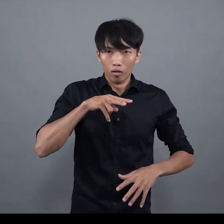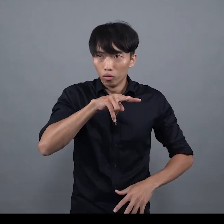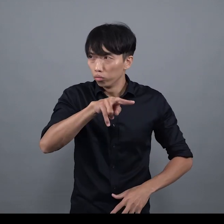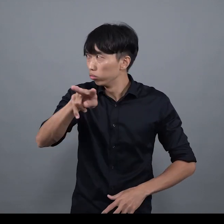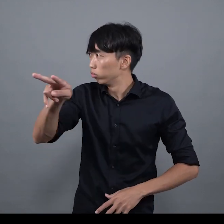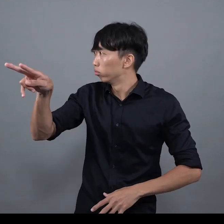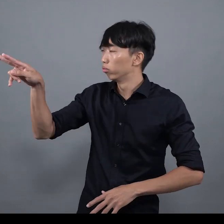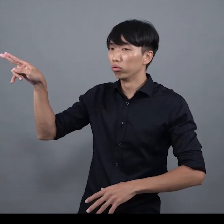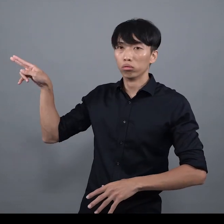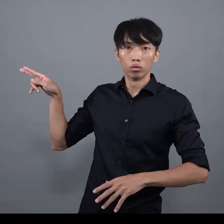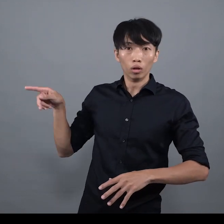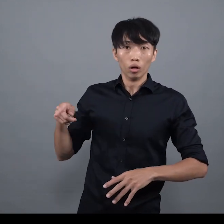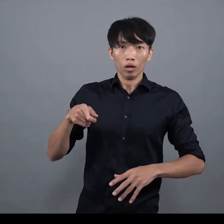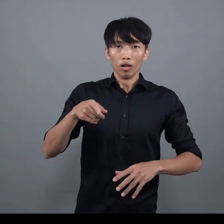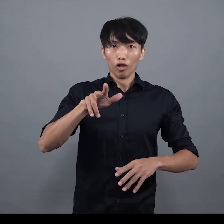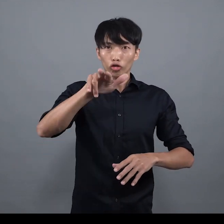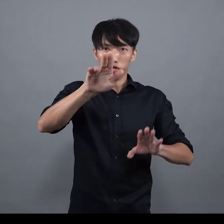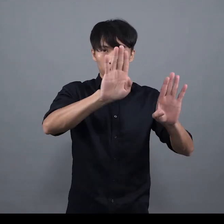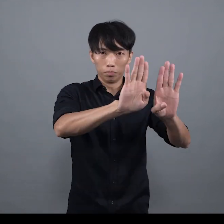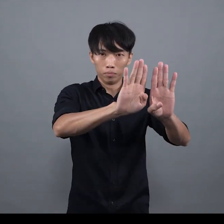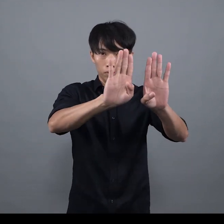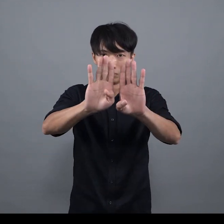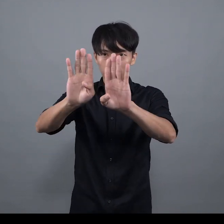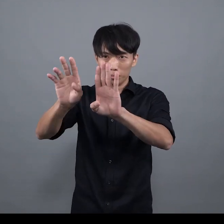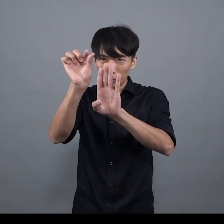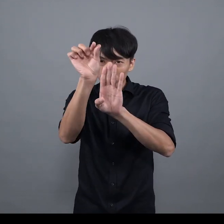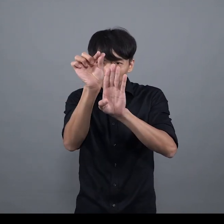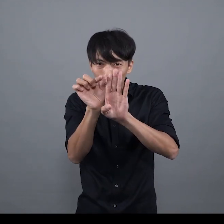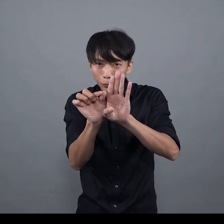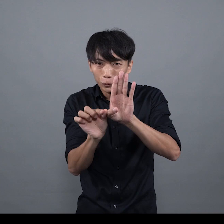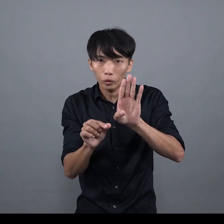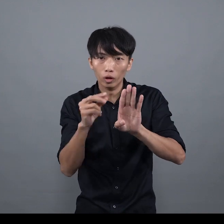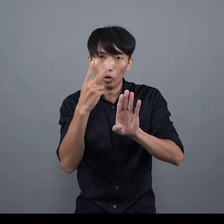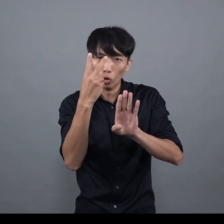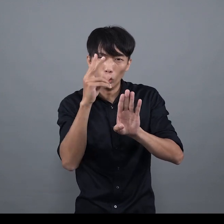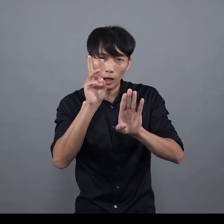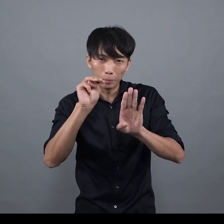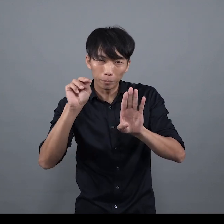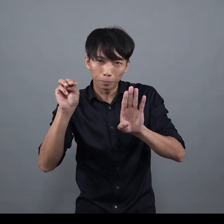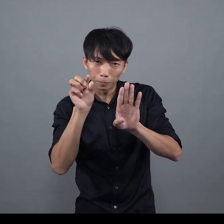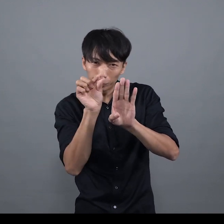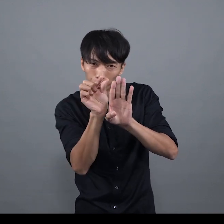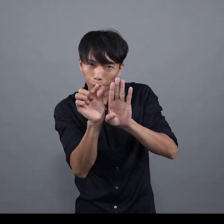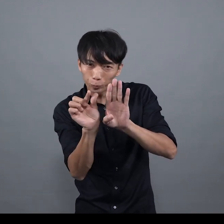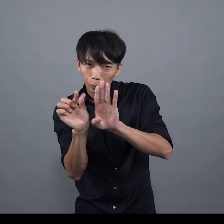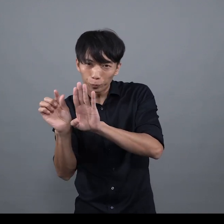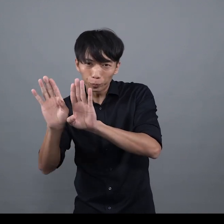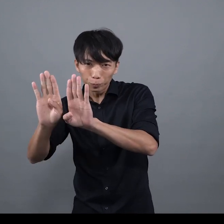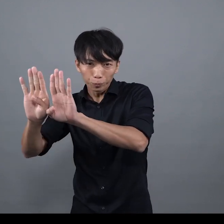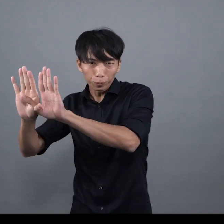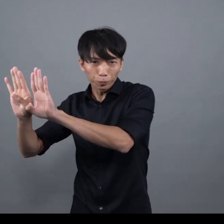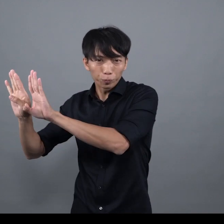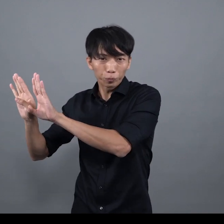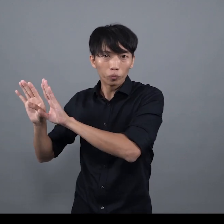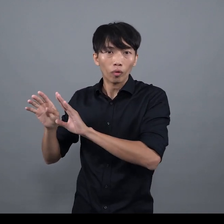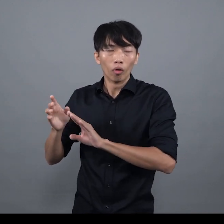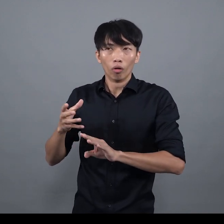[Japanese] Until yesterday we had those blue tarpaulin sheets laid out But after removing them and seeing that a piece of art was standing